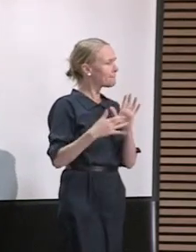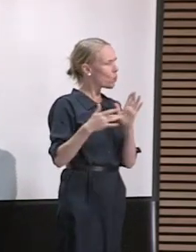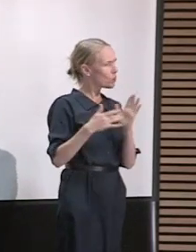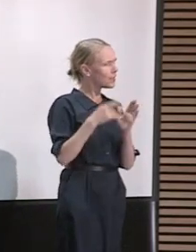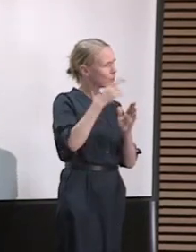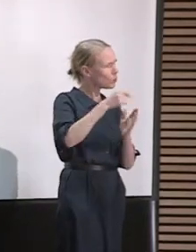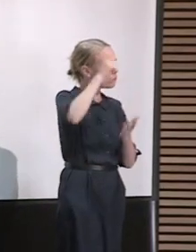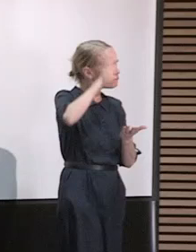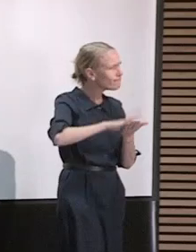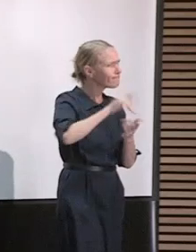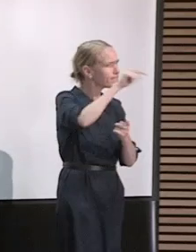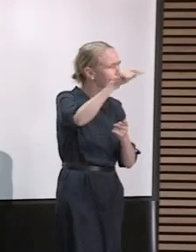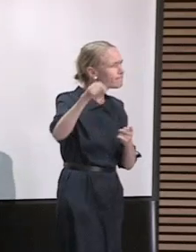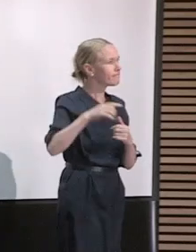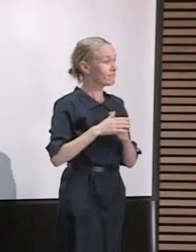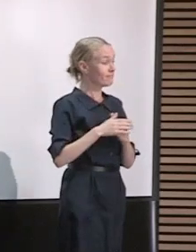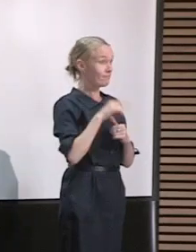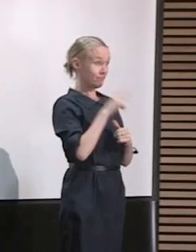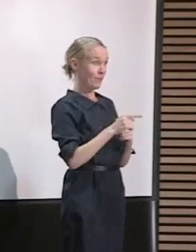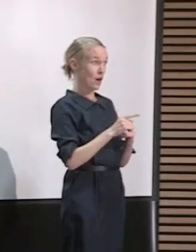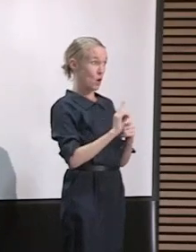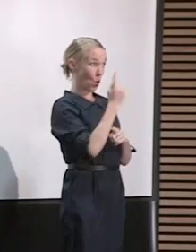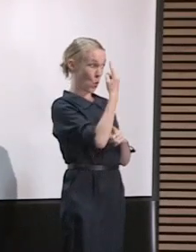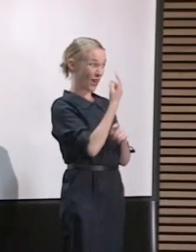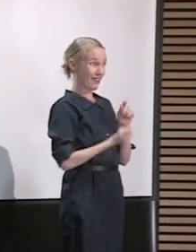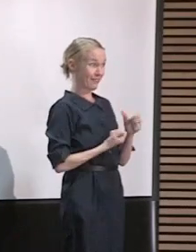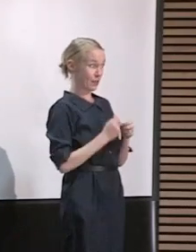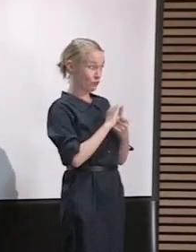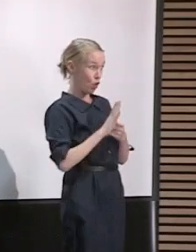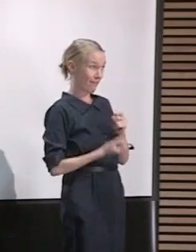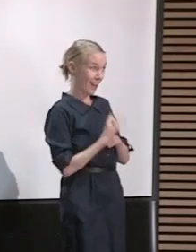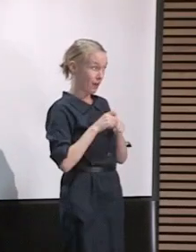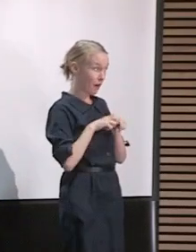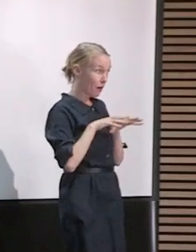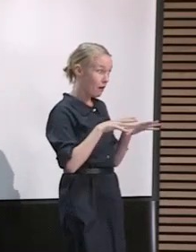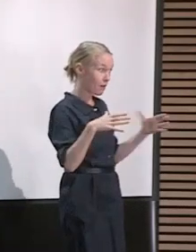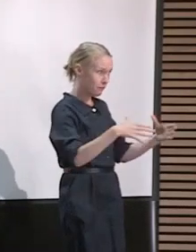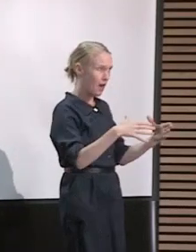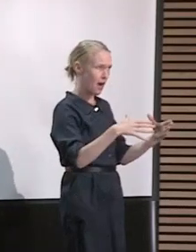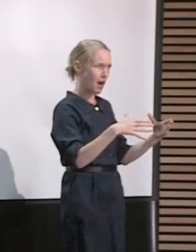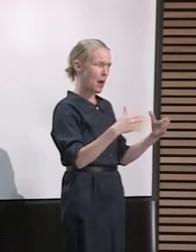communities, particularly given the overall demographic breakdown of the number of positive cases we've